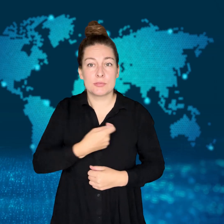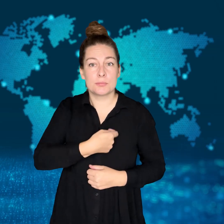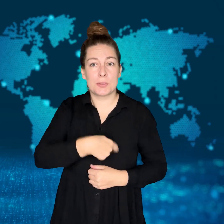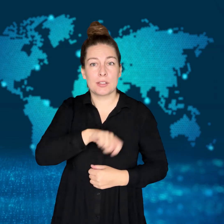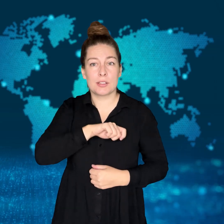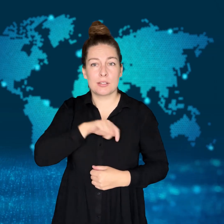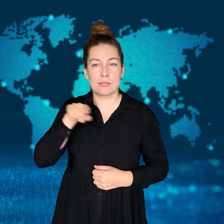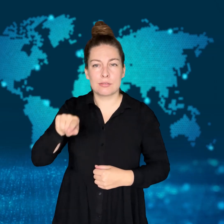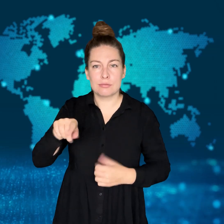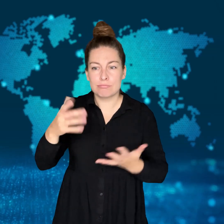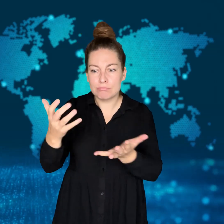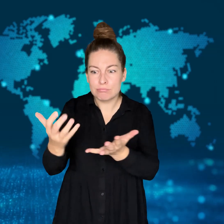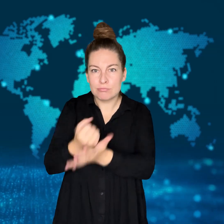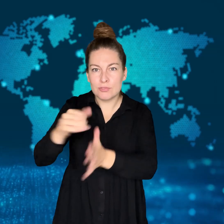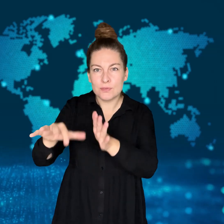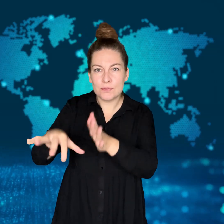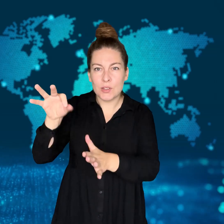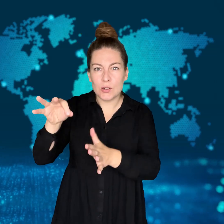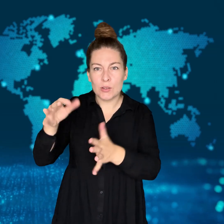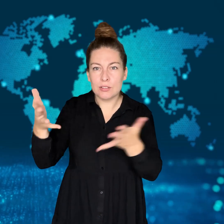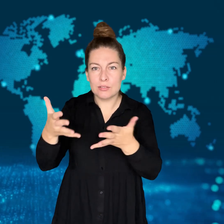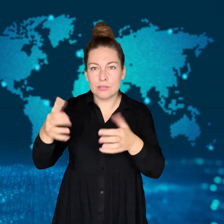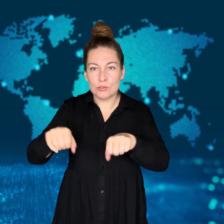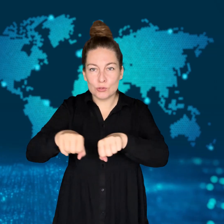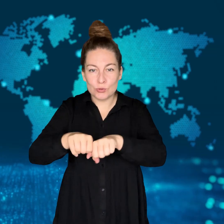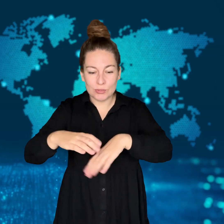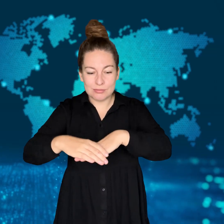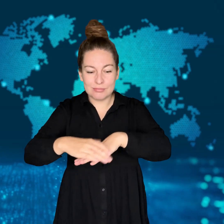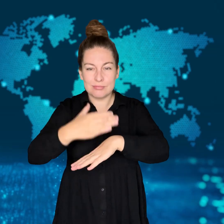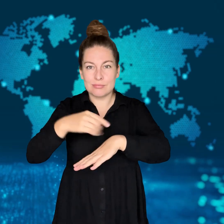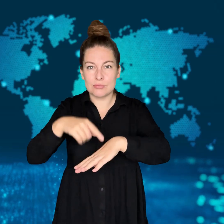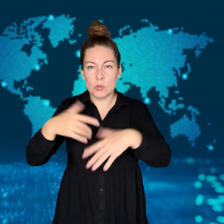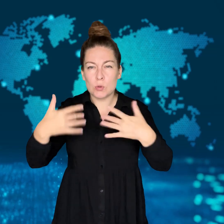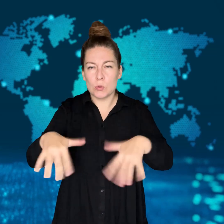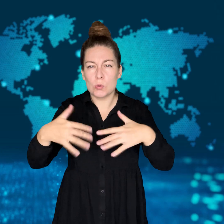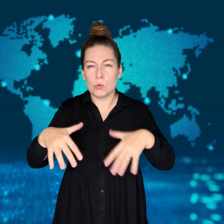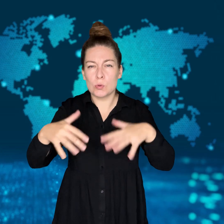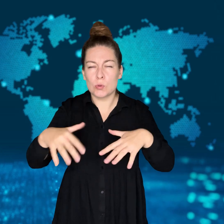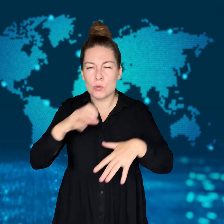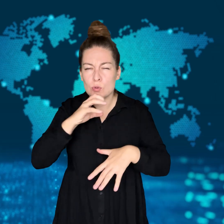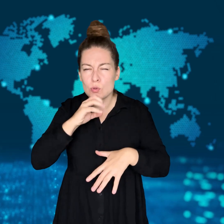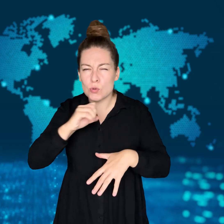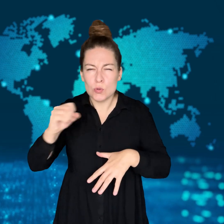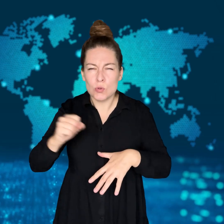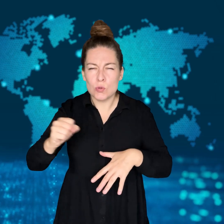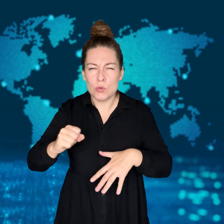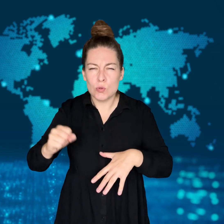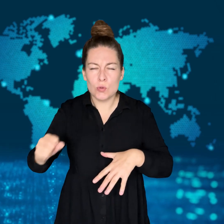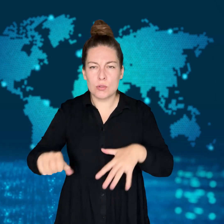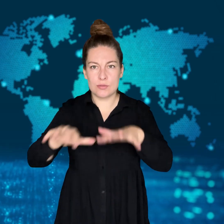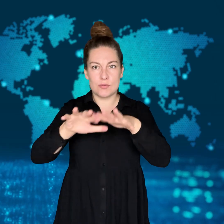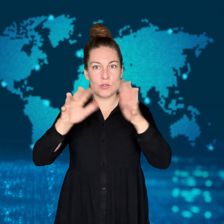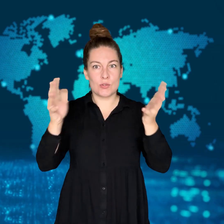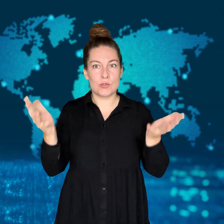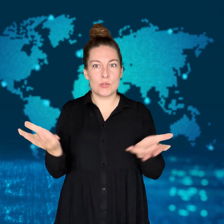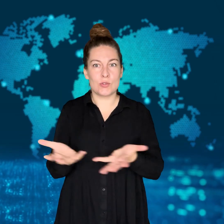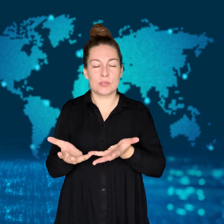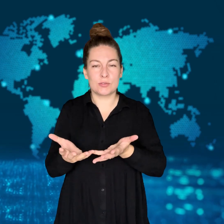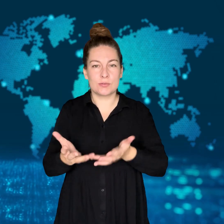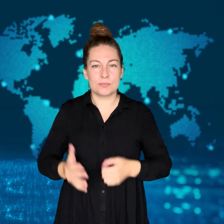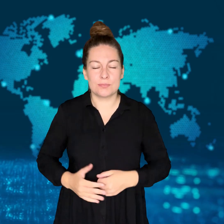Worlds oldest shoes found